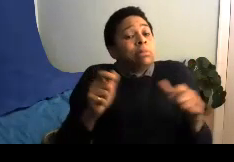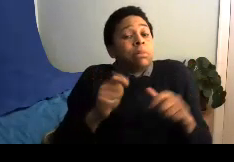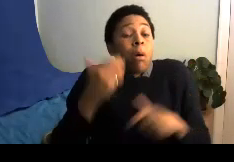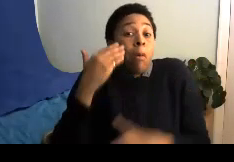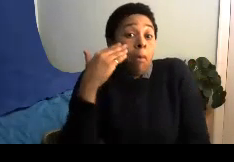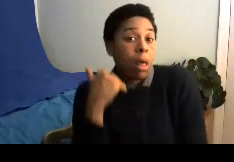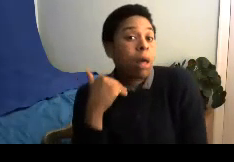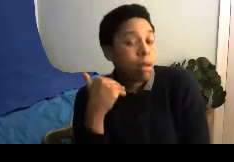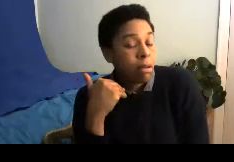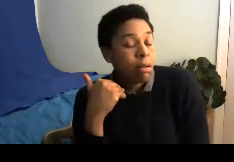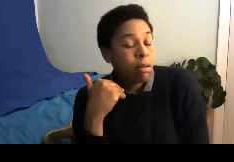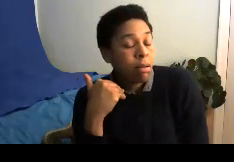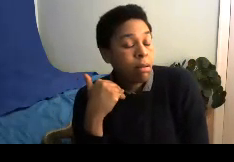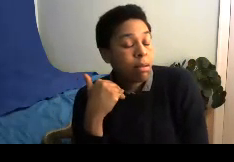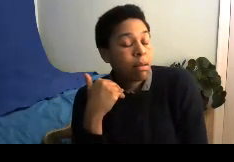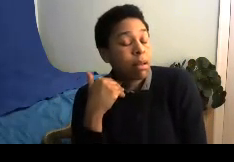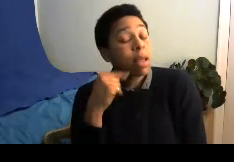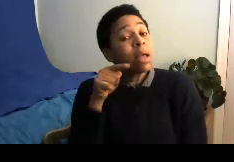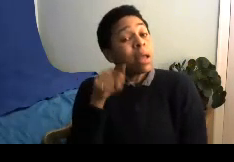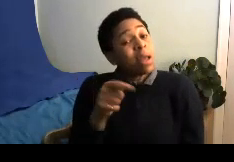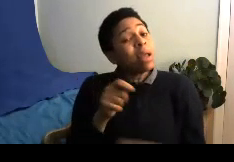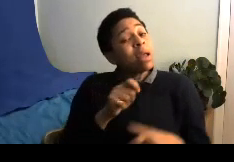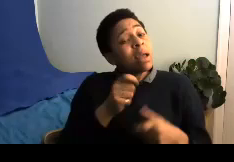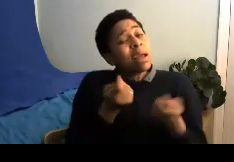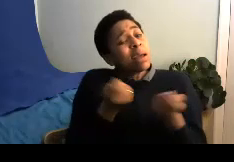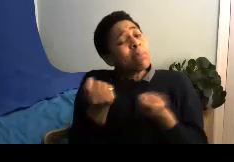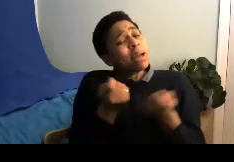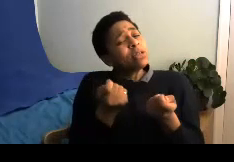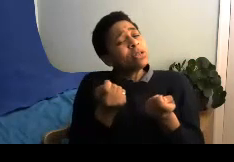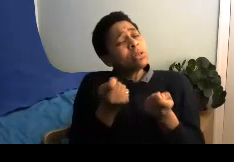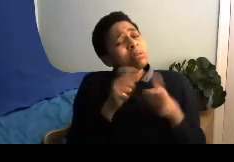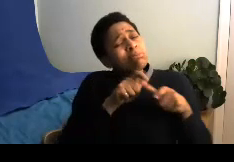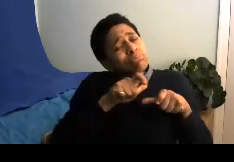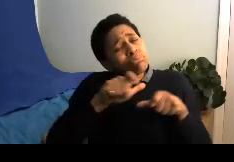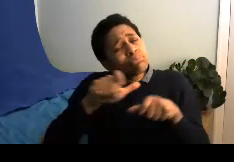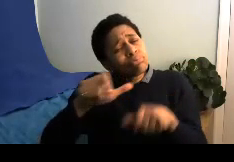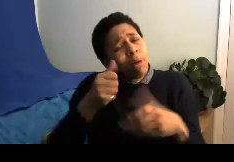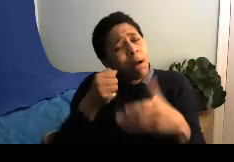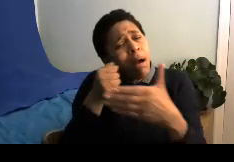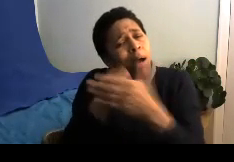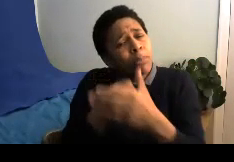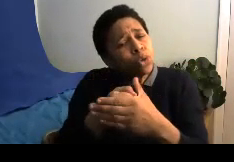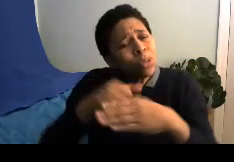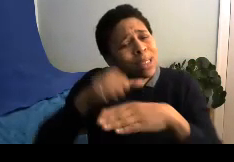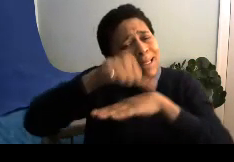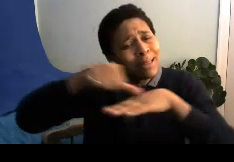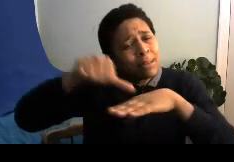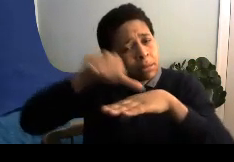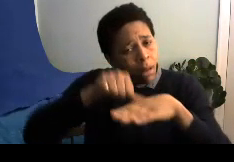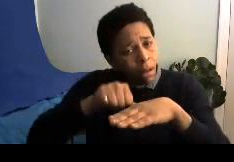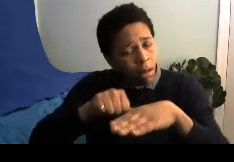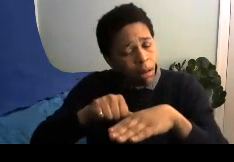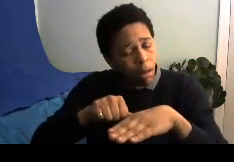to keep himself together until Easter, when the Witnesses, separately from the main branches of Christendom, marked